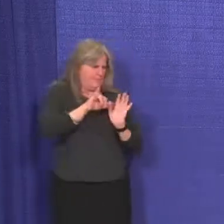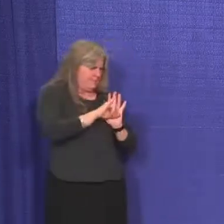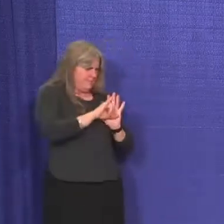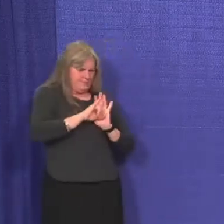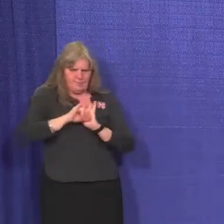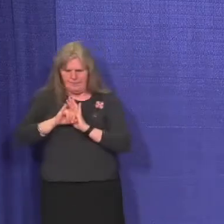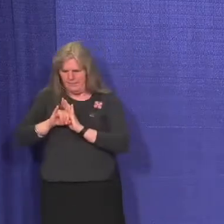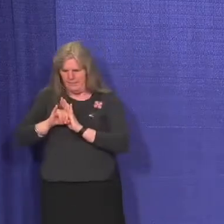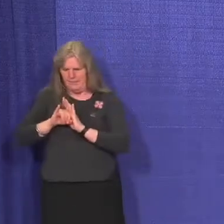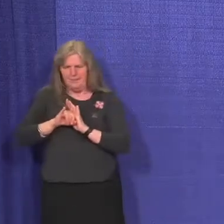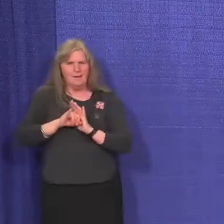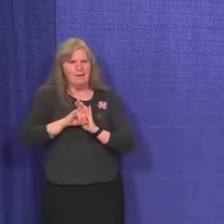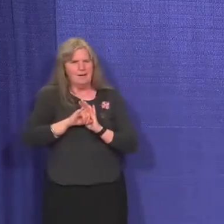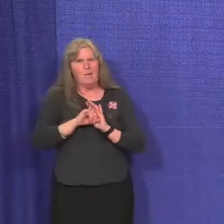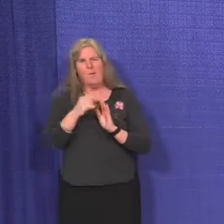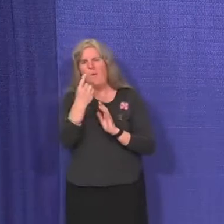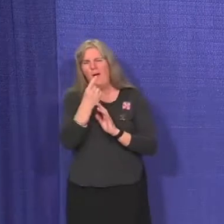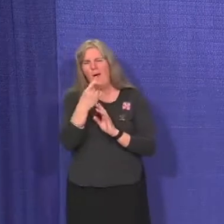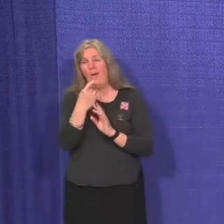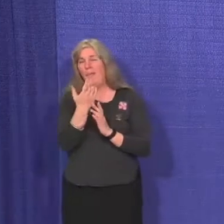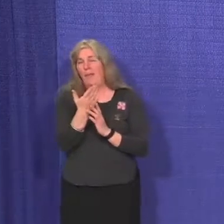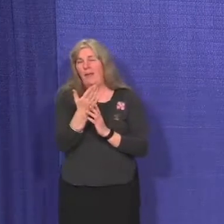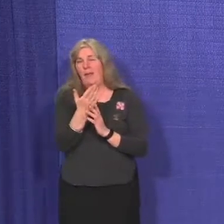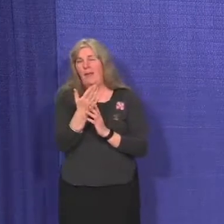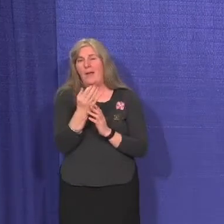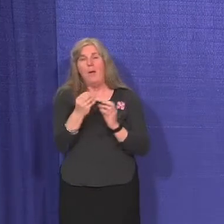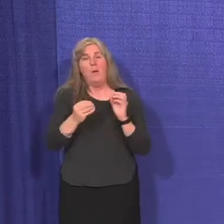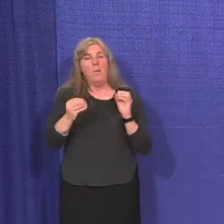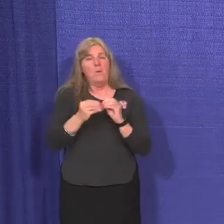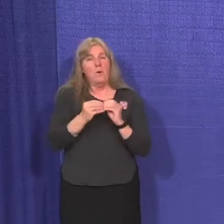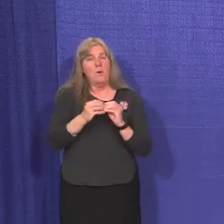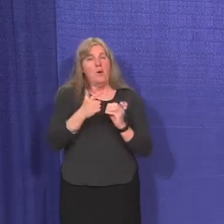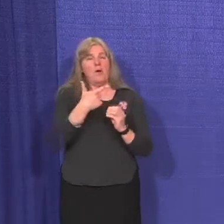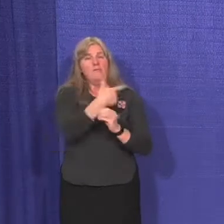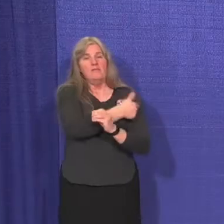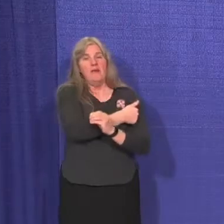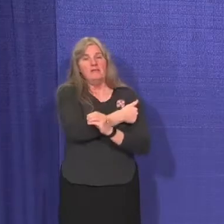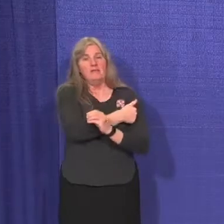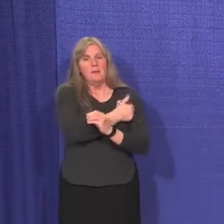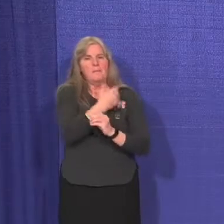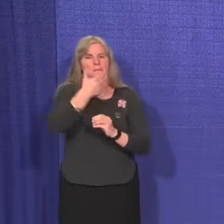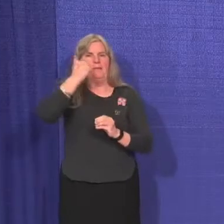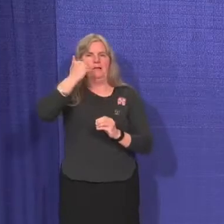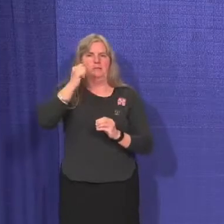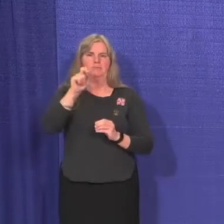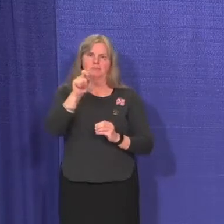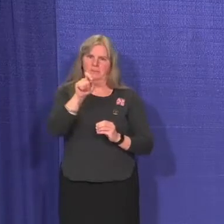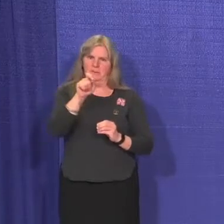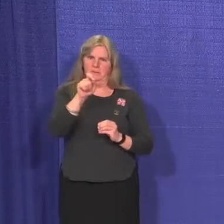And it only makes sense.